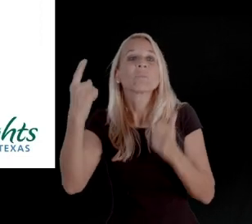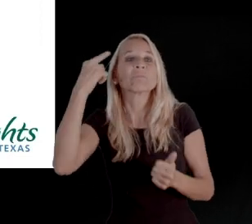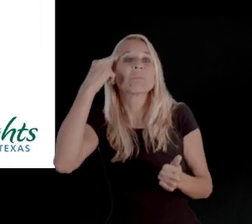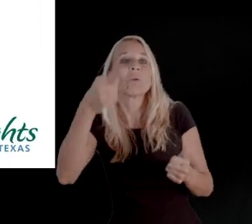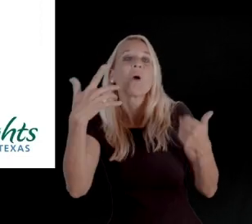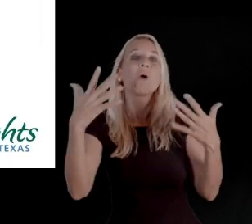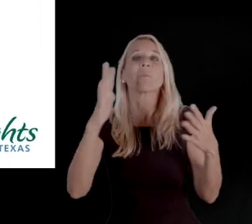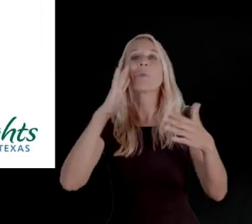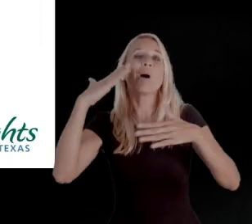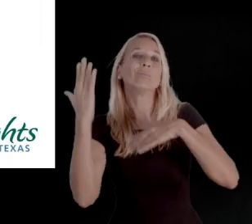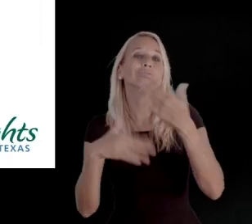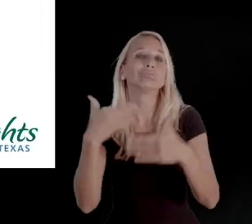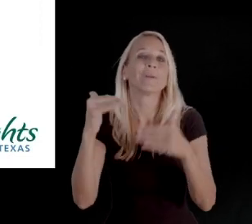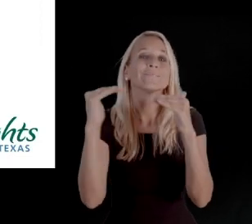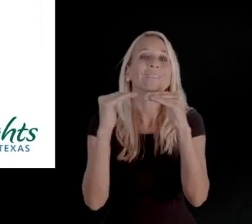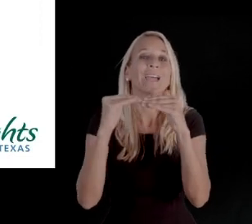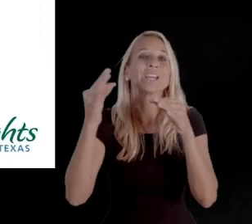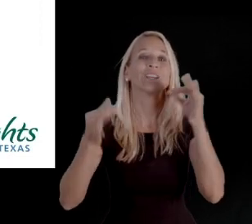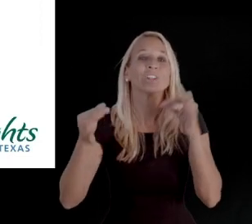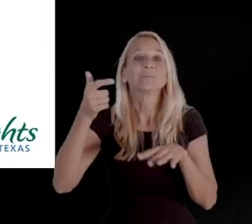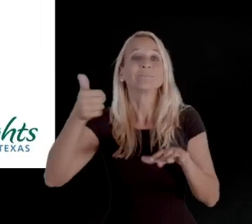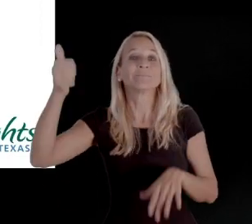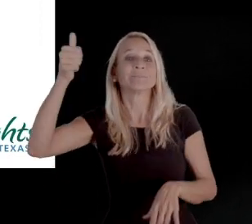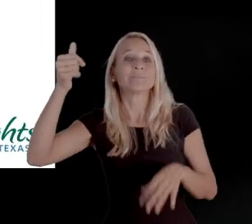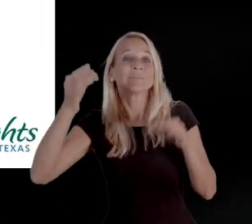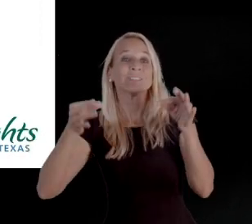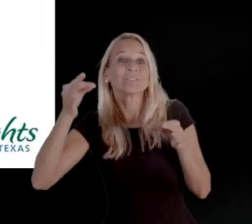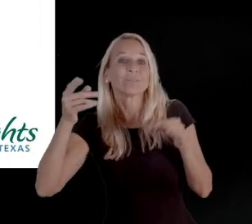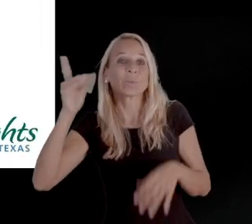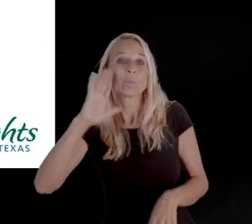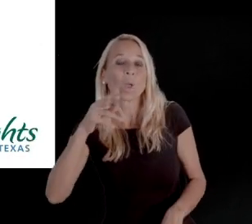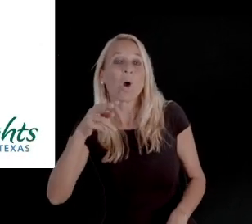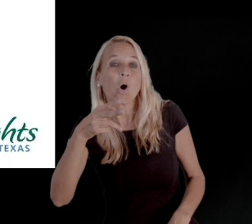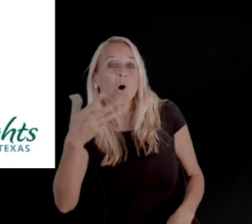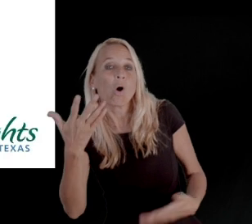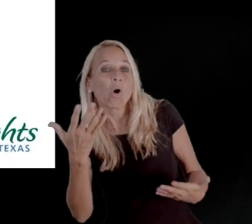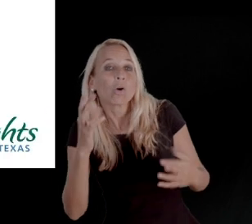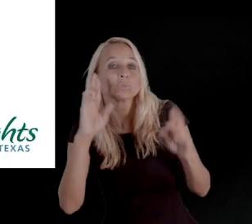if you do not have this information, the hearing officer will note that order that it has to be